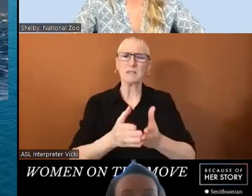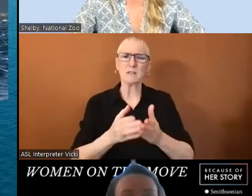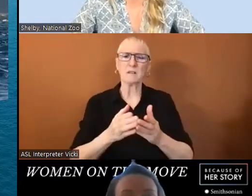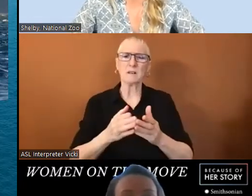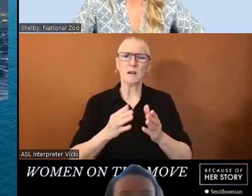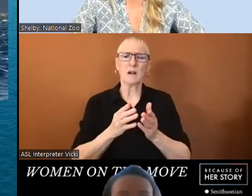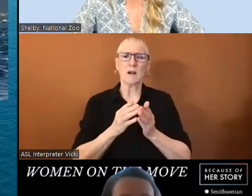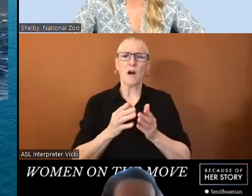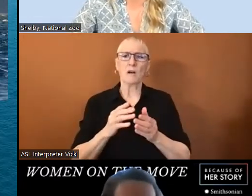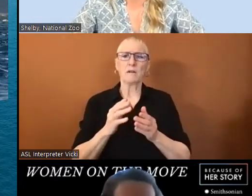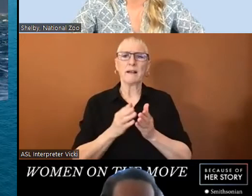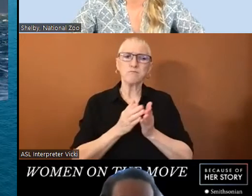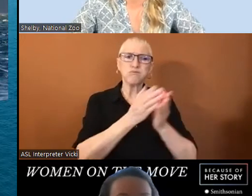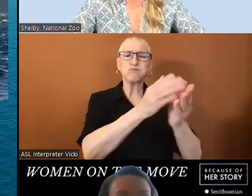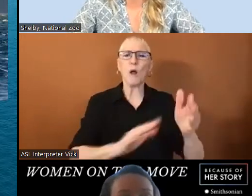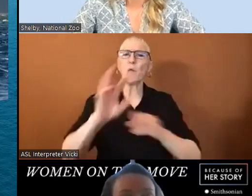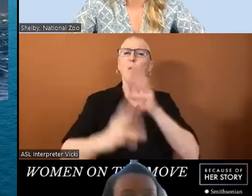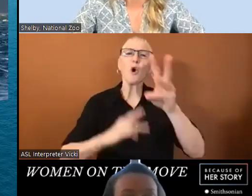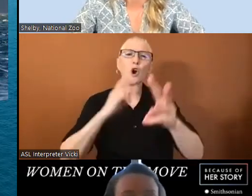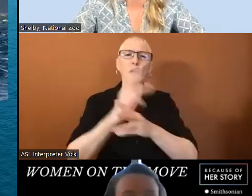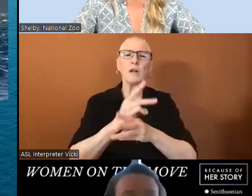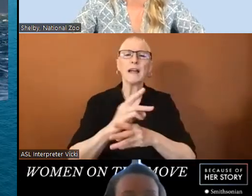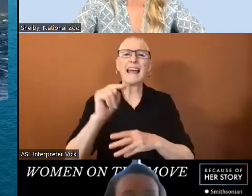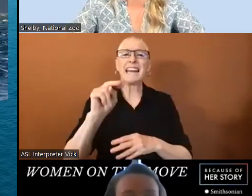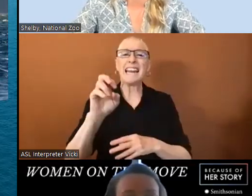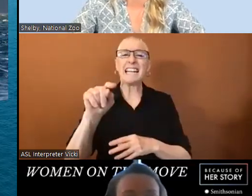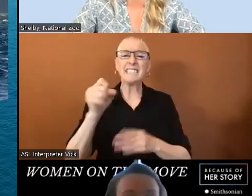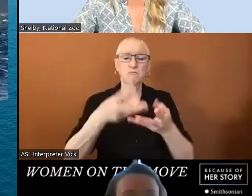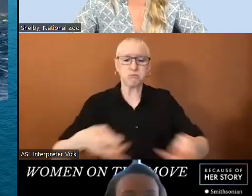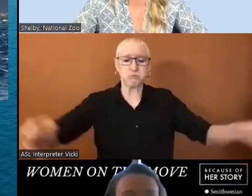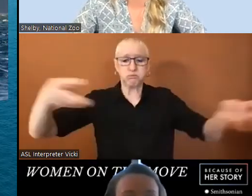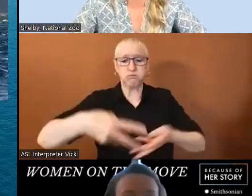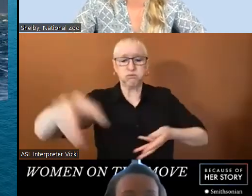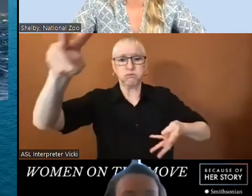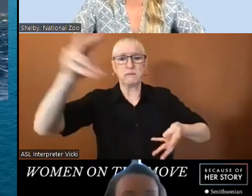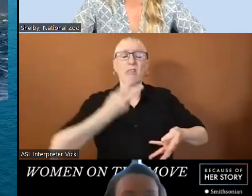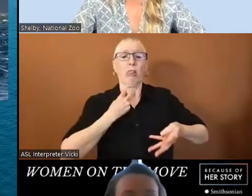around the world for us and nets that they can get tangled up in and then they can also sometimes get